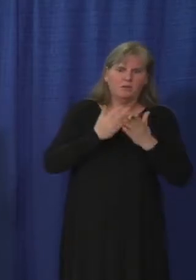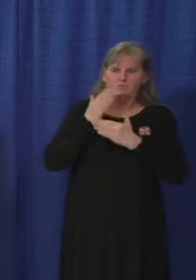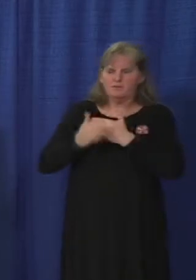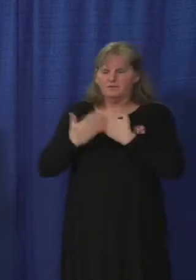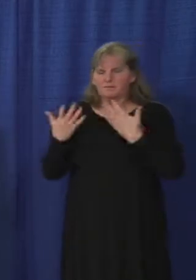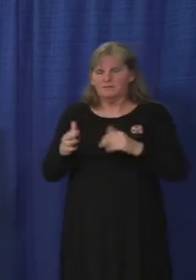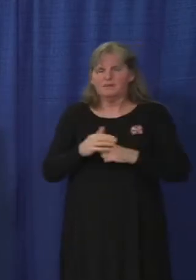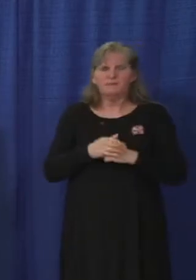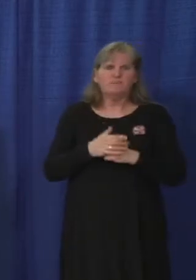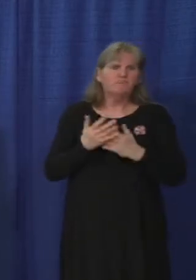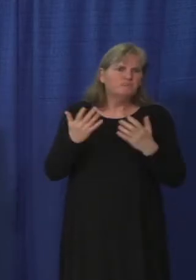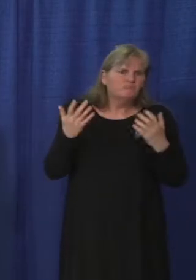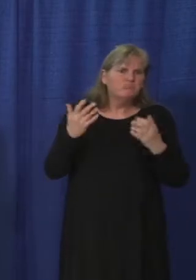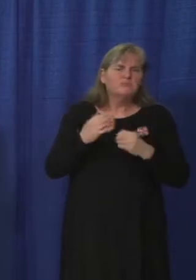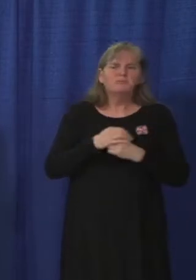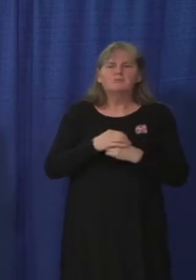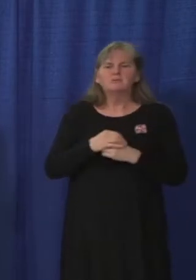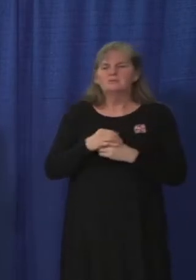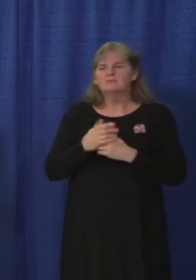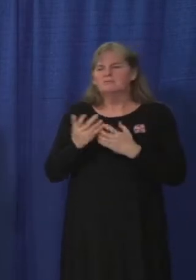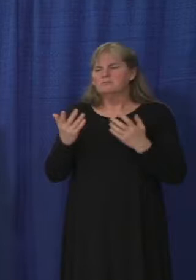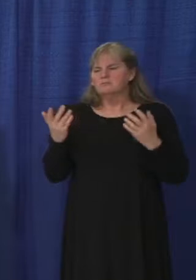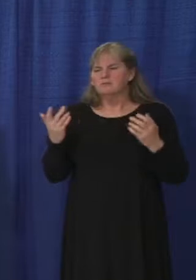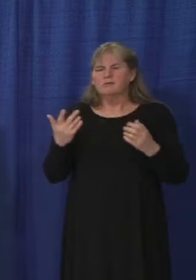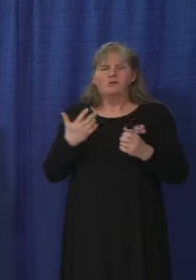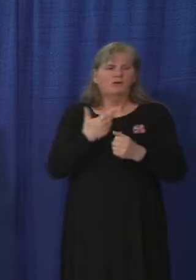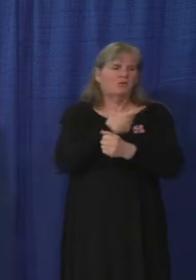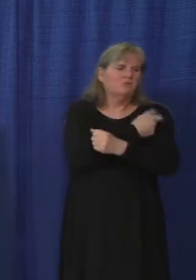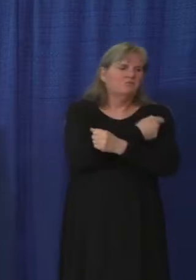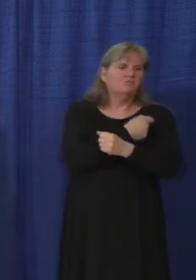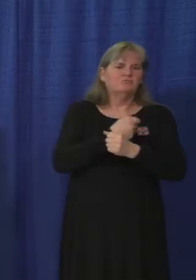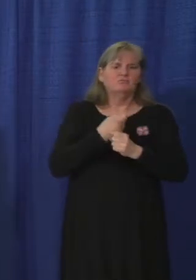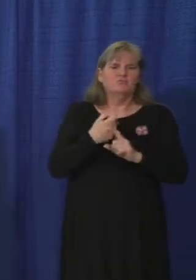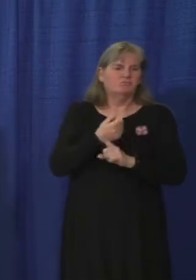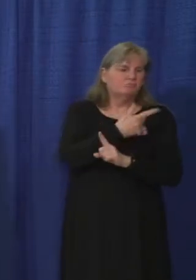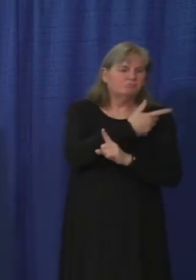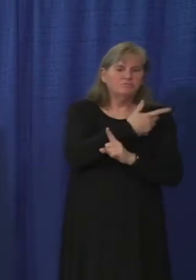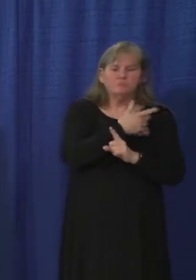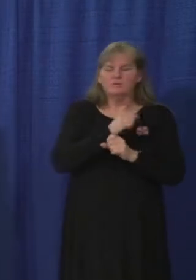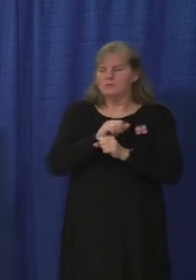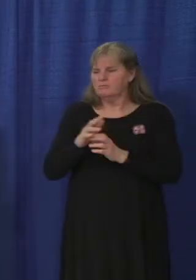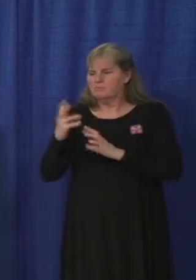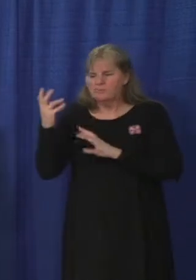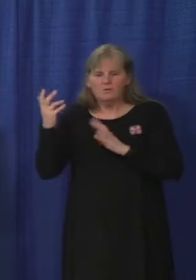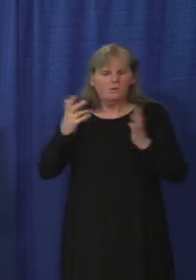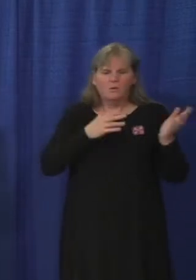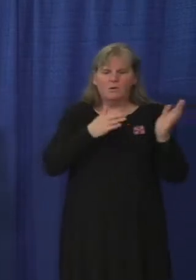respond well to the vaccine or things could get off track or thanks to look as good, you're presenting a plan that sounds